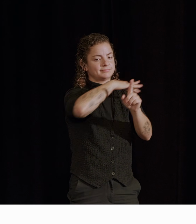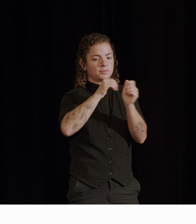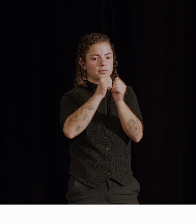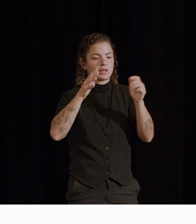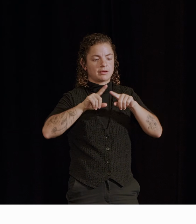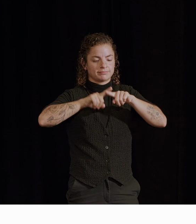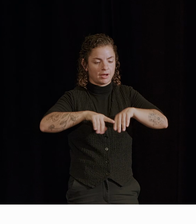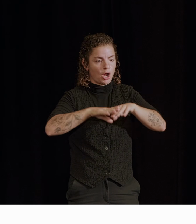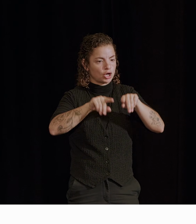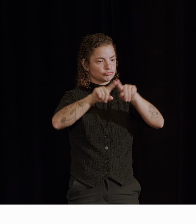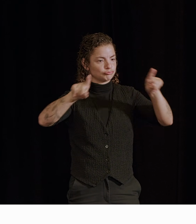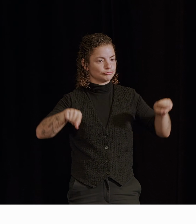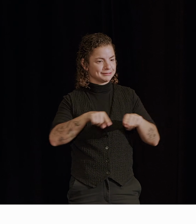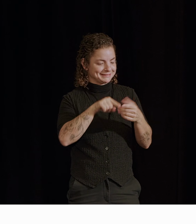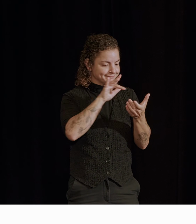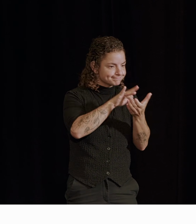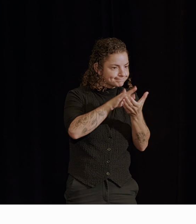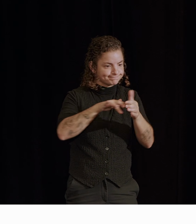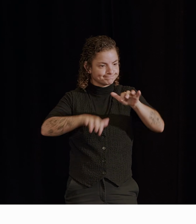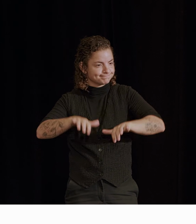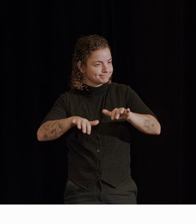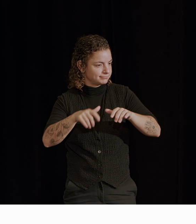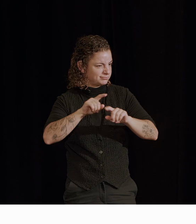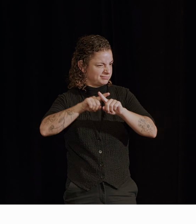They enable someone to ask a question, capture a moment,